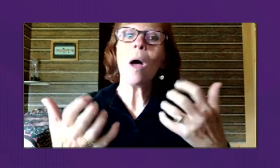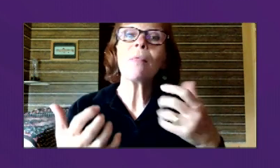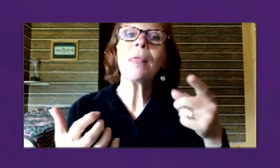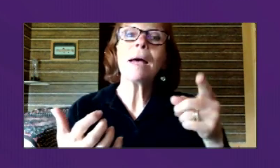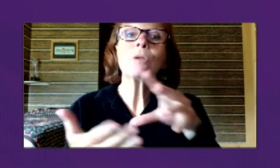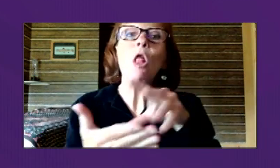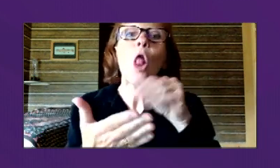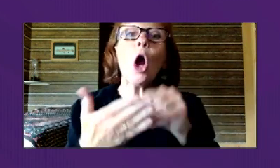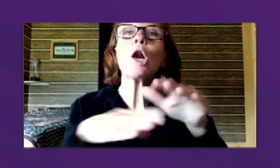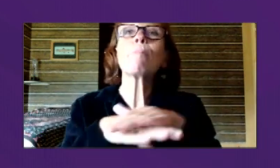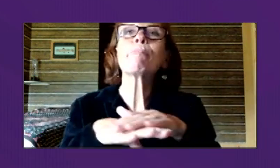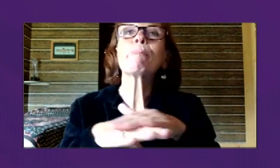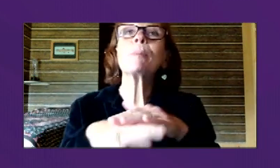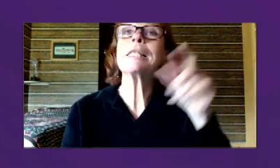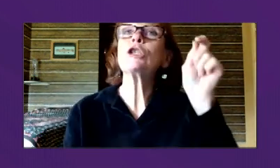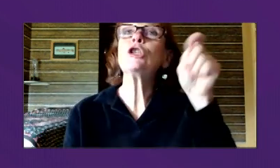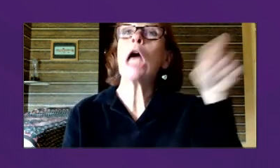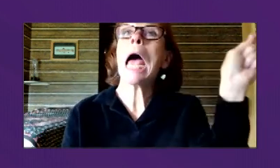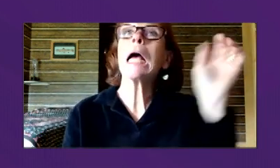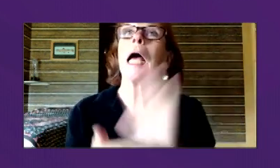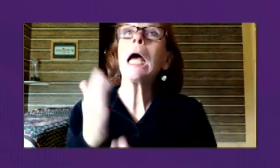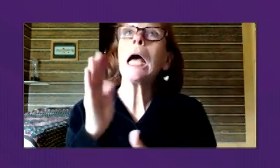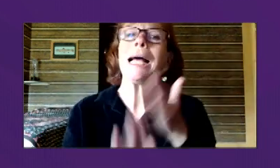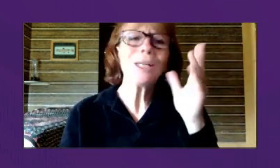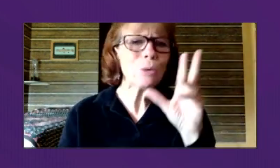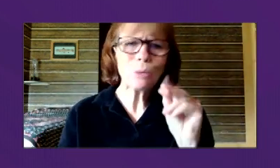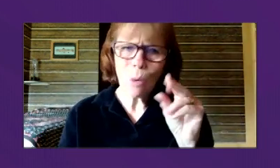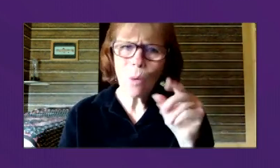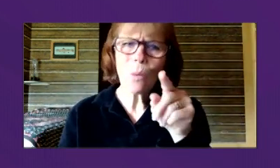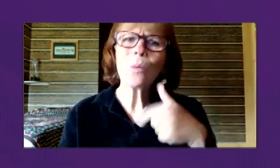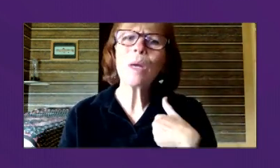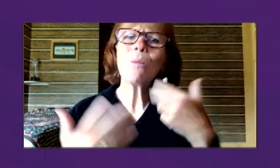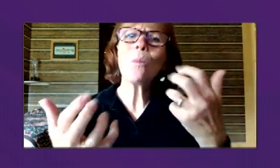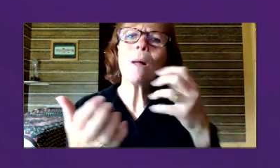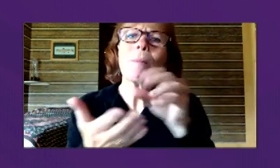checked that off our list. No, we want our students to be engaged in critical thinking,